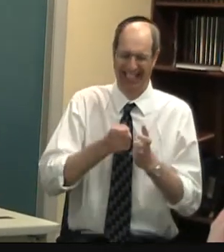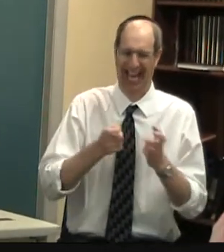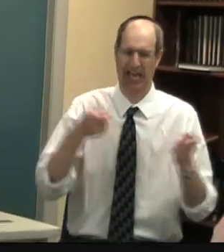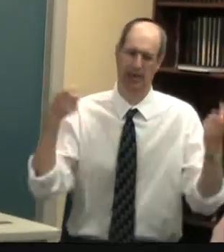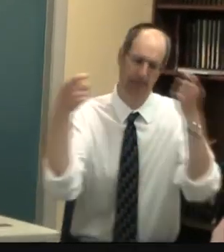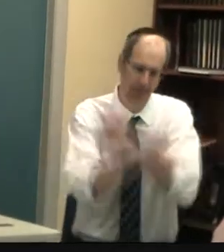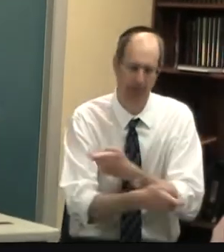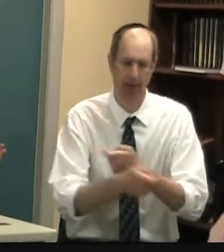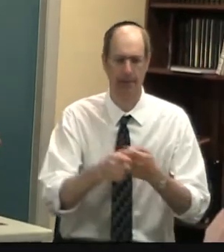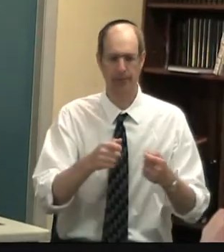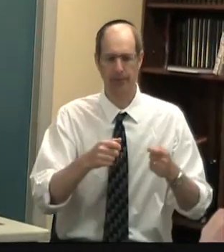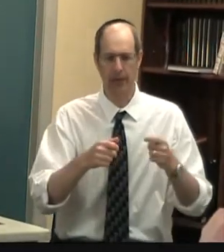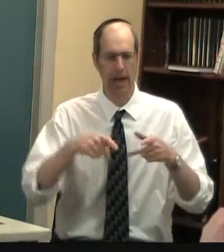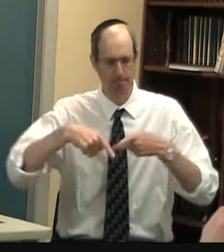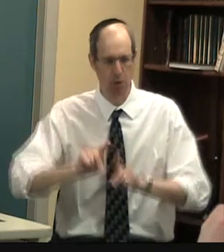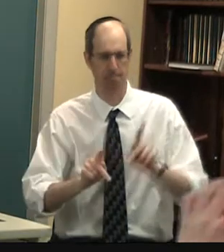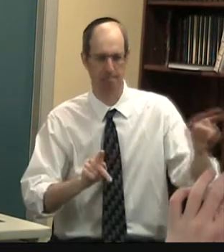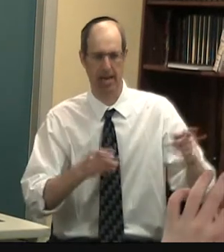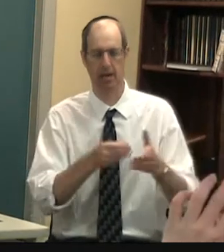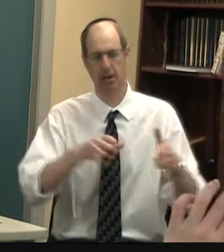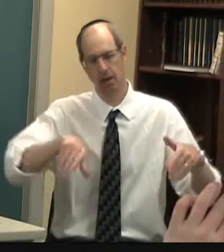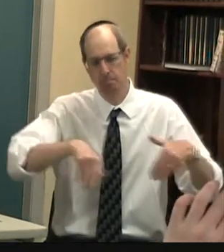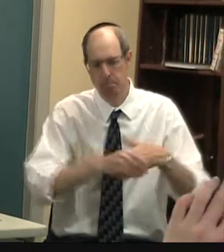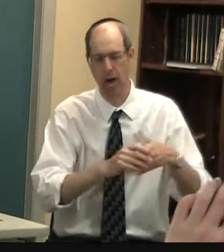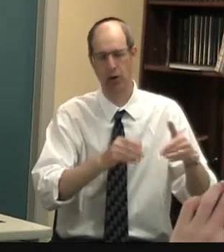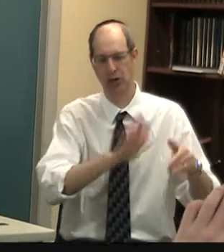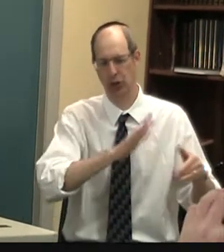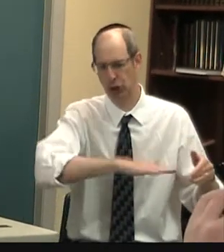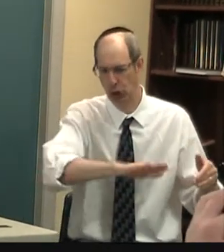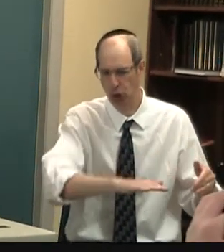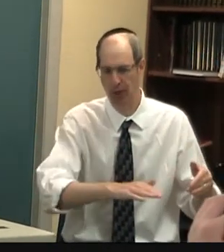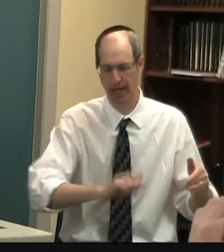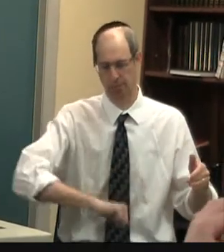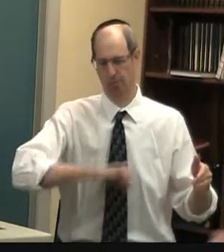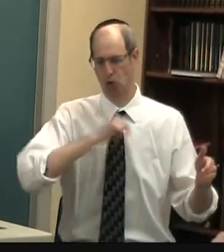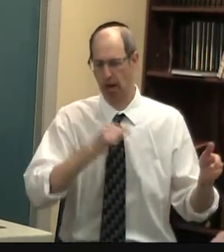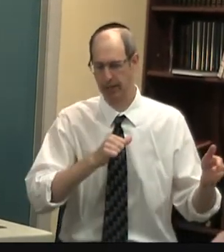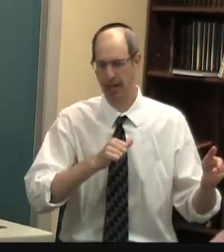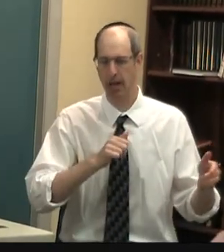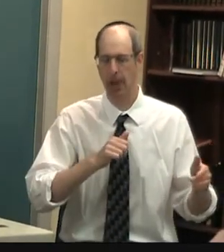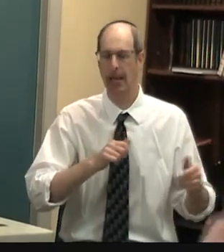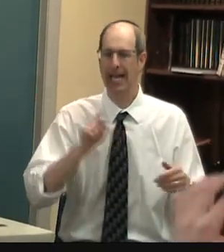Quarrels and establish a man and just give a person as pride back now his eylem hobby isn't worth ten thousand